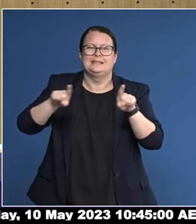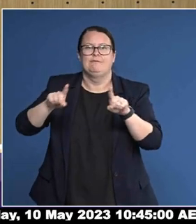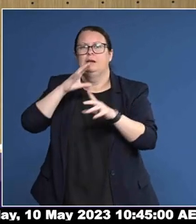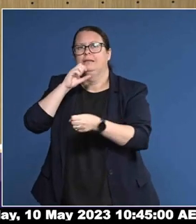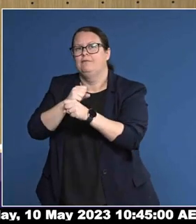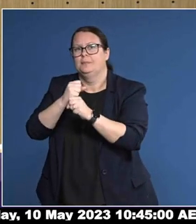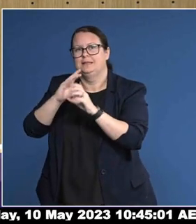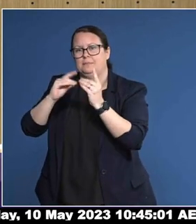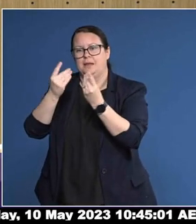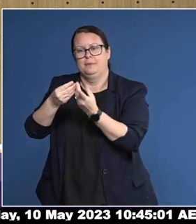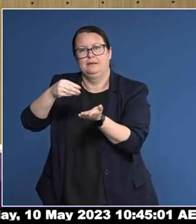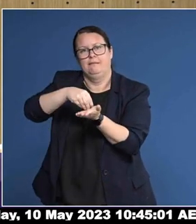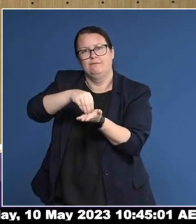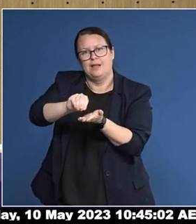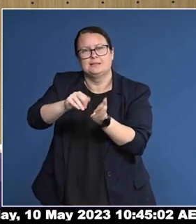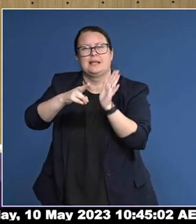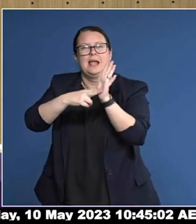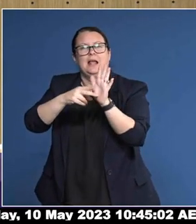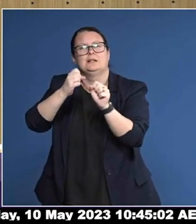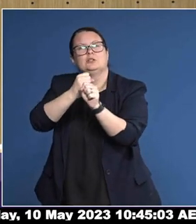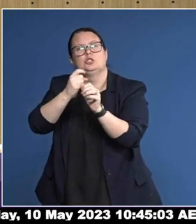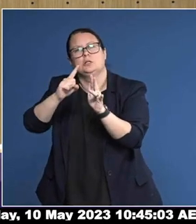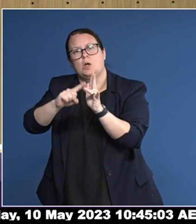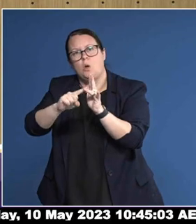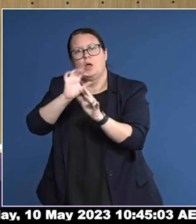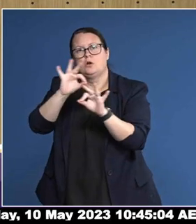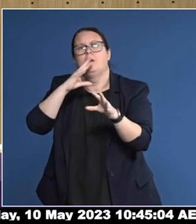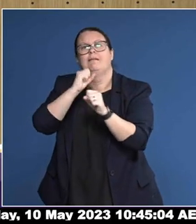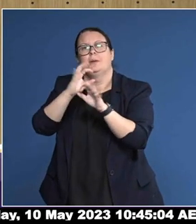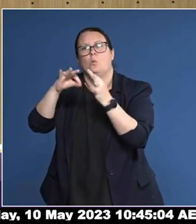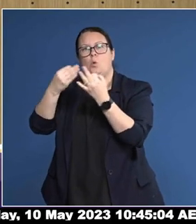number of non-government organisations to provide that service in our schools.